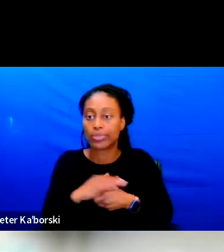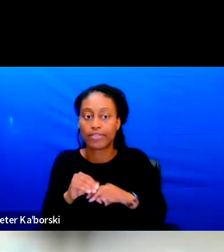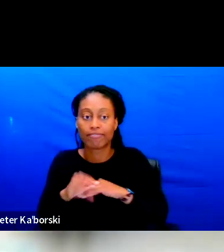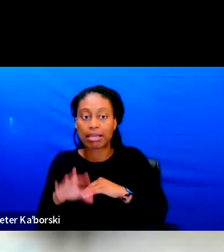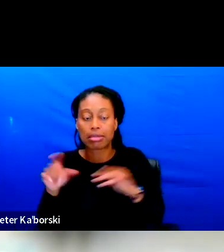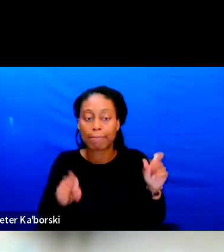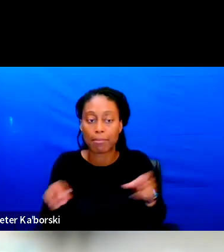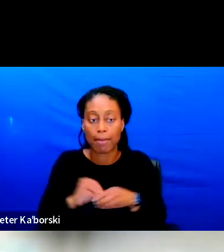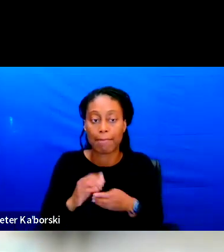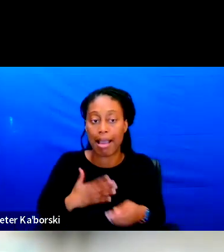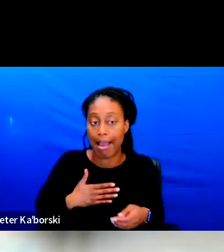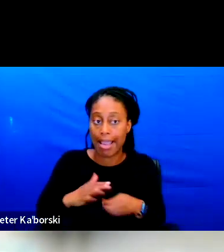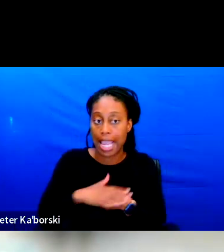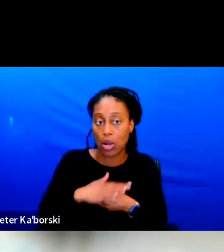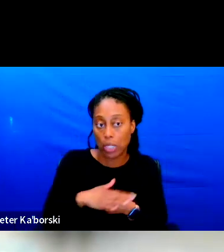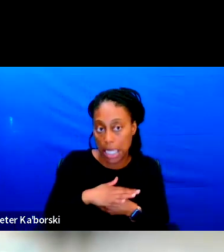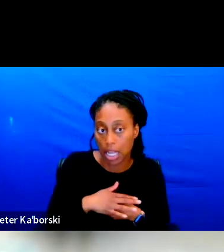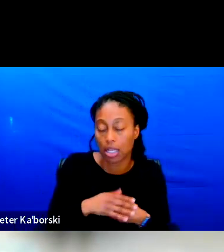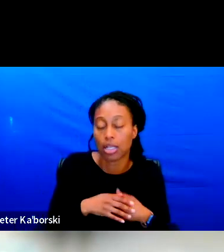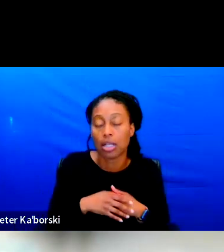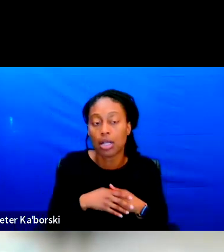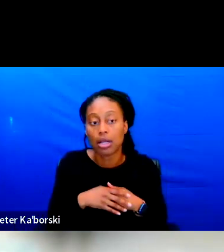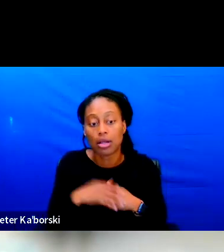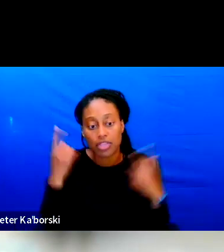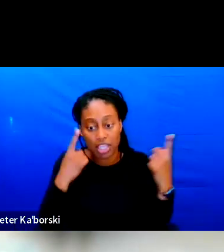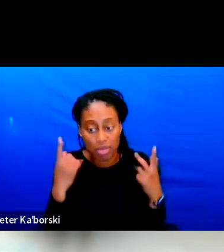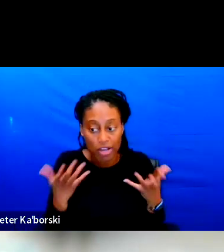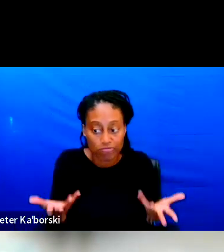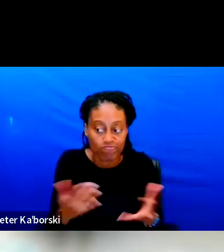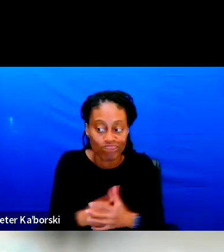Tom Olin: to look at. You know what? Where you want to go as a cell.